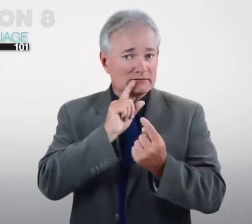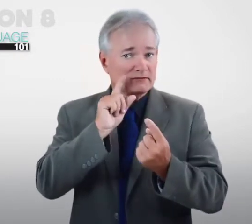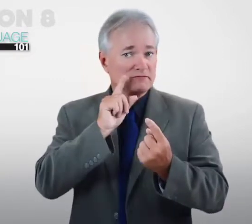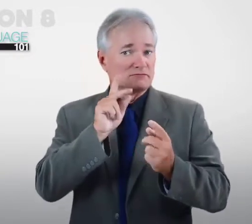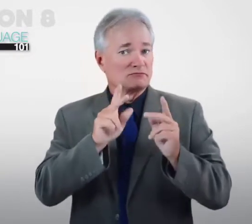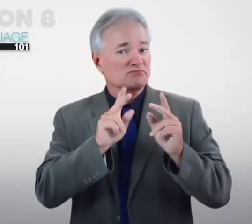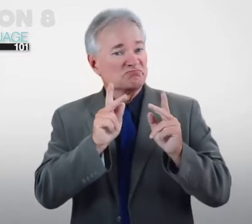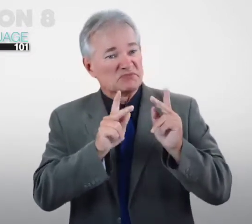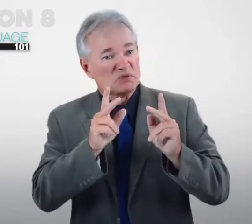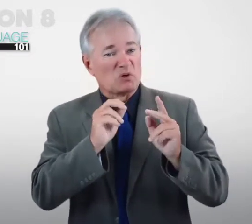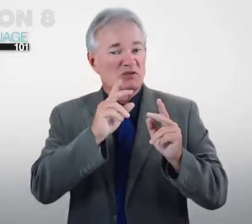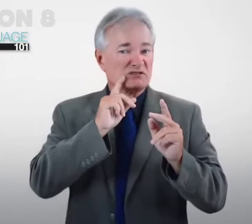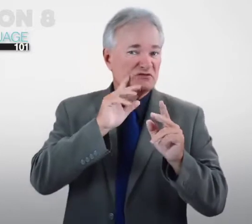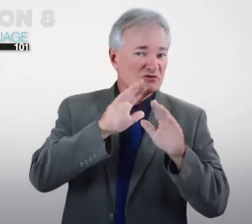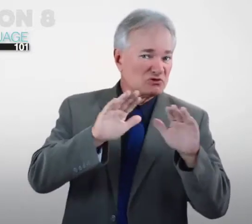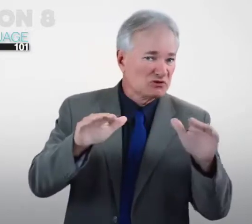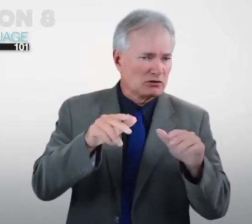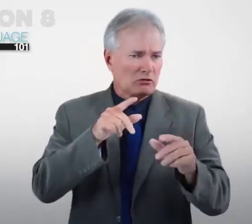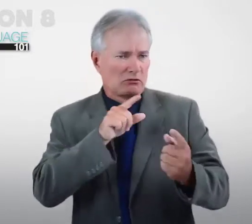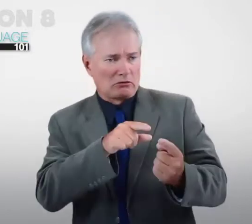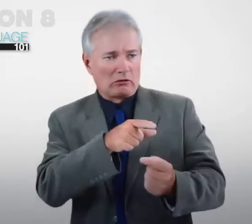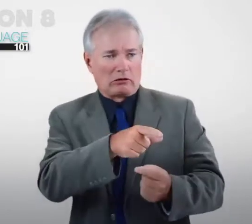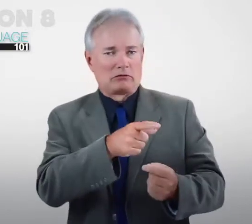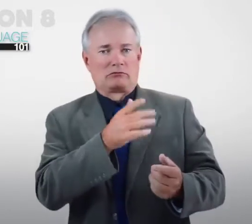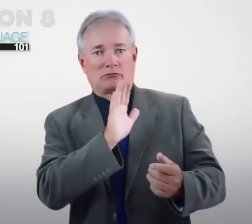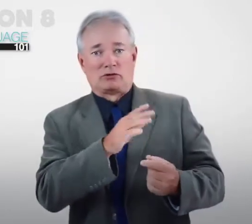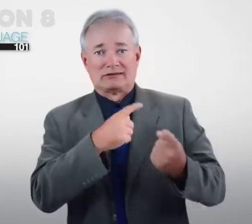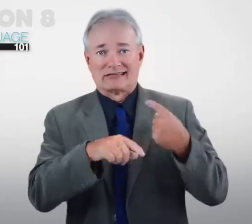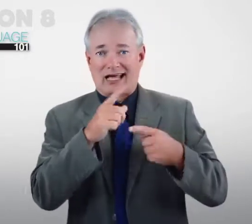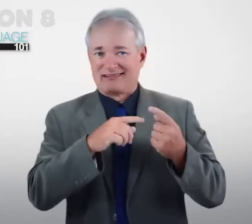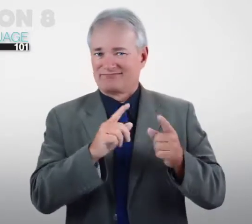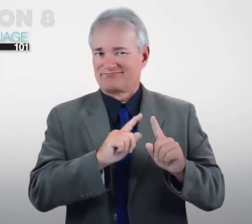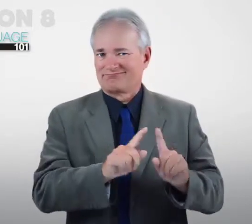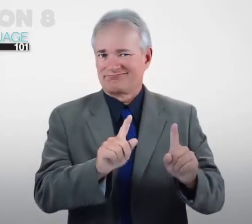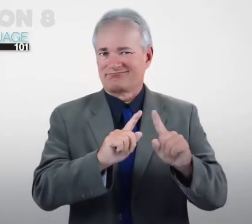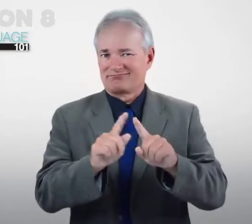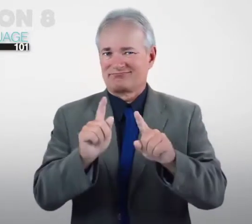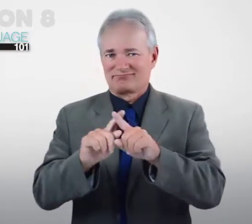and just use sign language. So when you meet somebody,